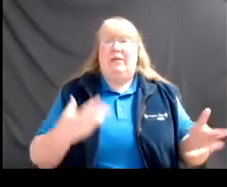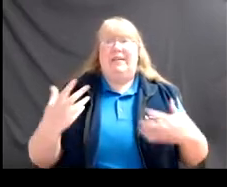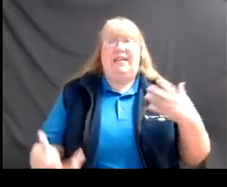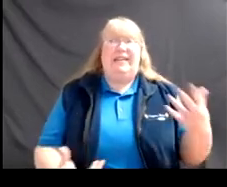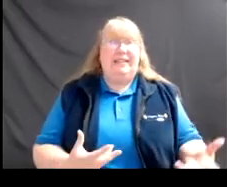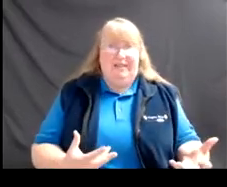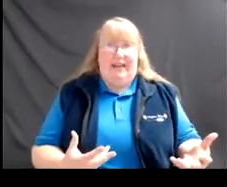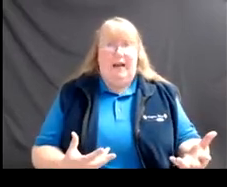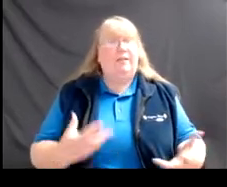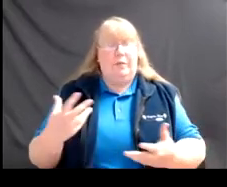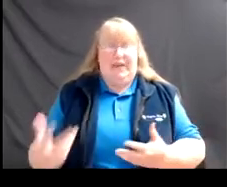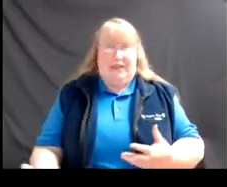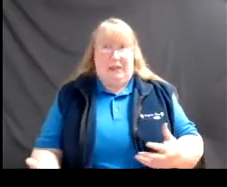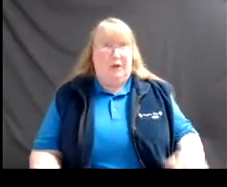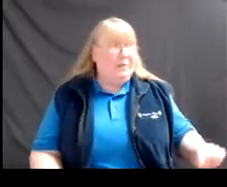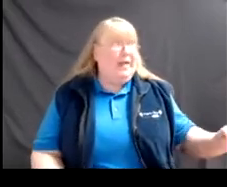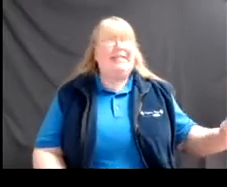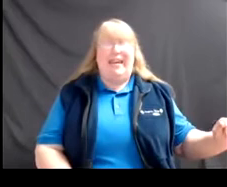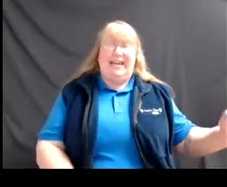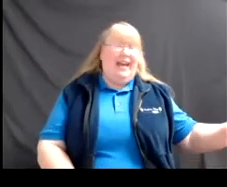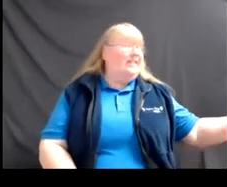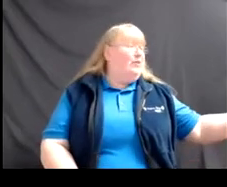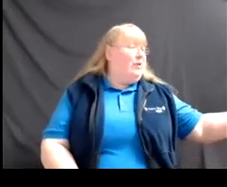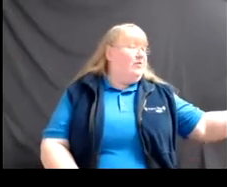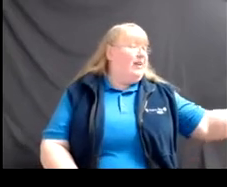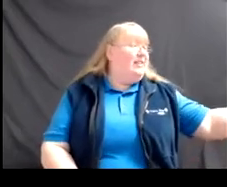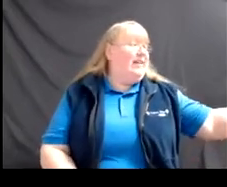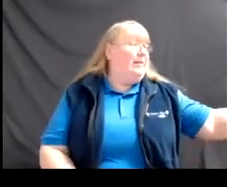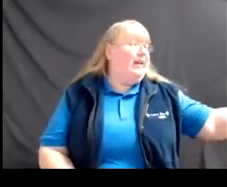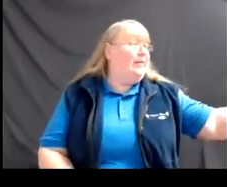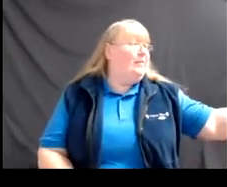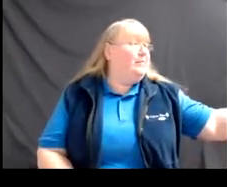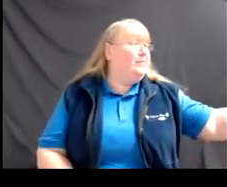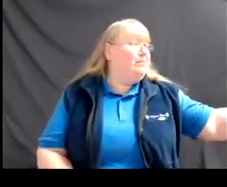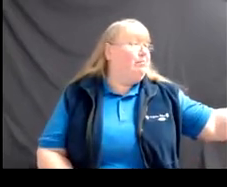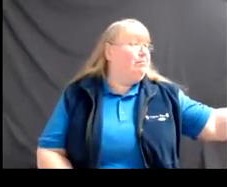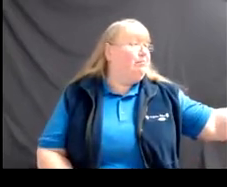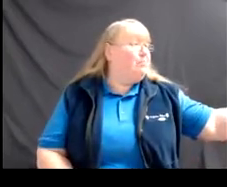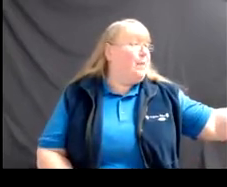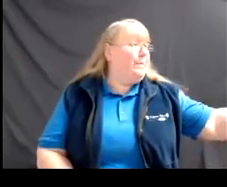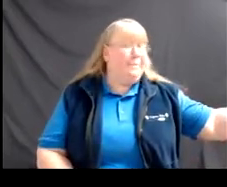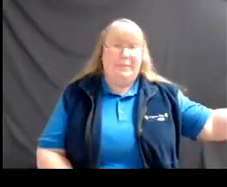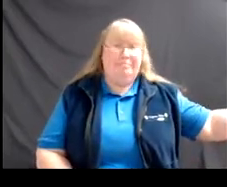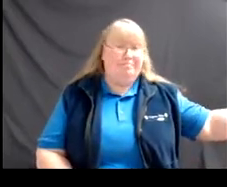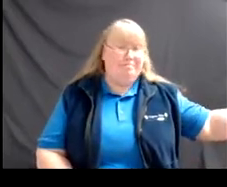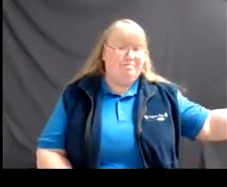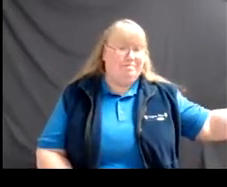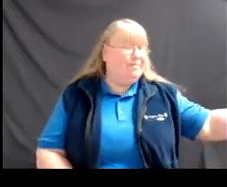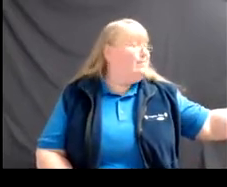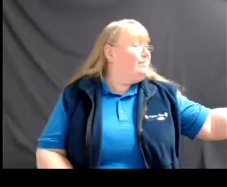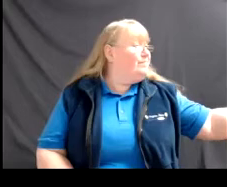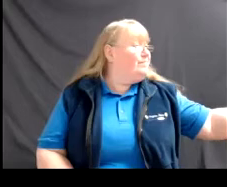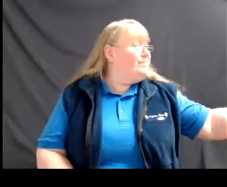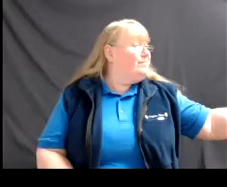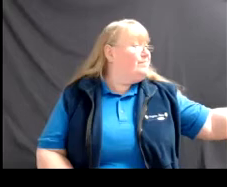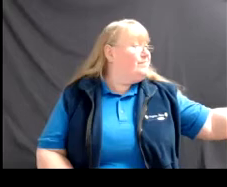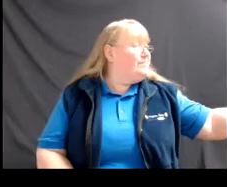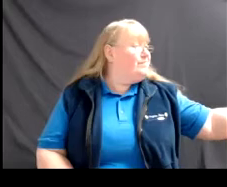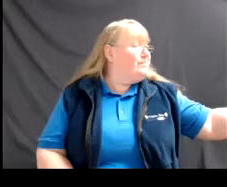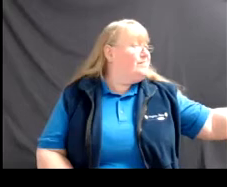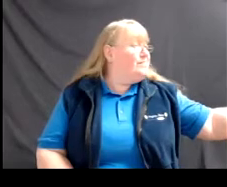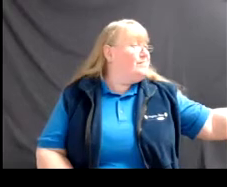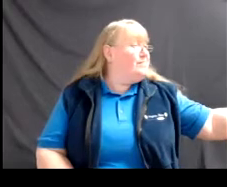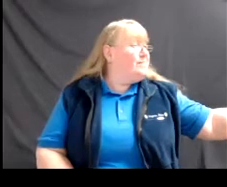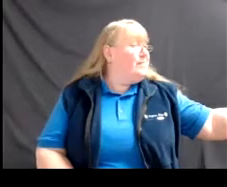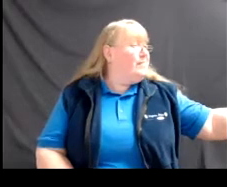day-to-day living a little bit easier and stay connected with friends and family.